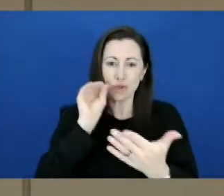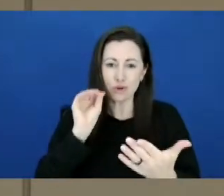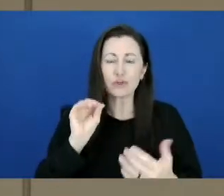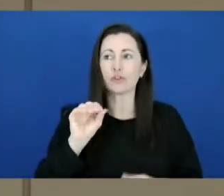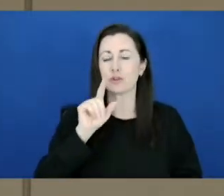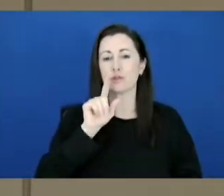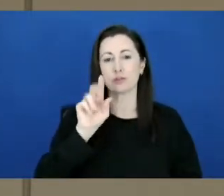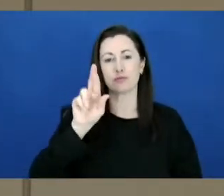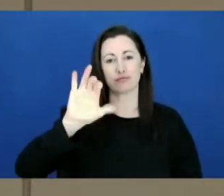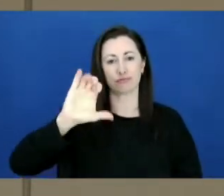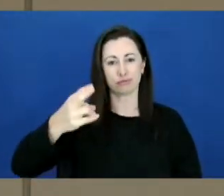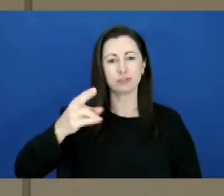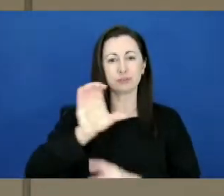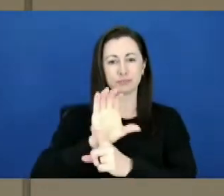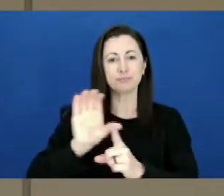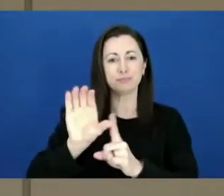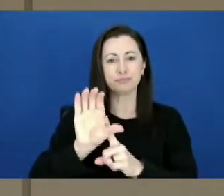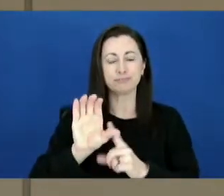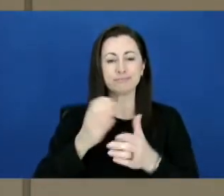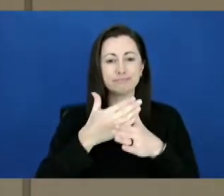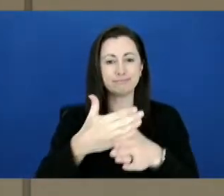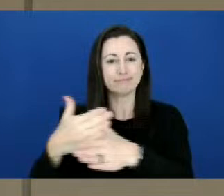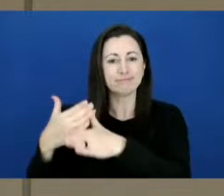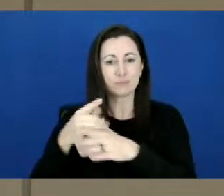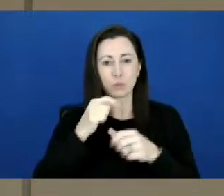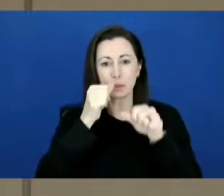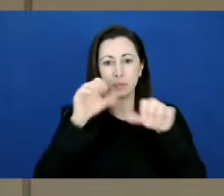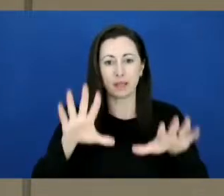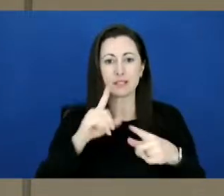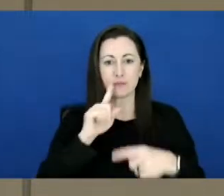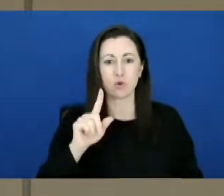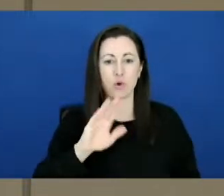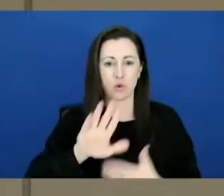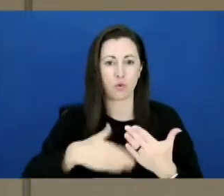MUCH FUN TO LEARN, AND BE ENRICHED.